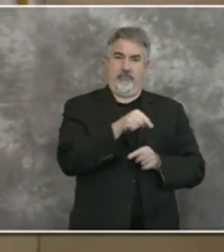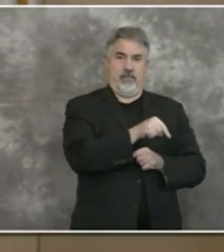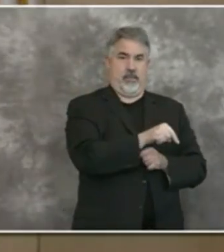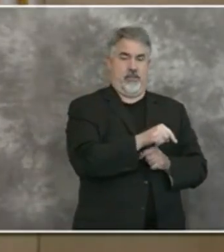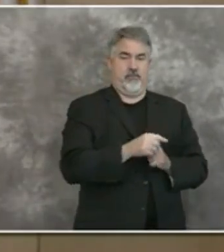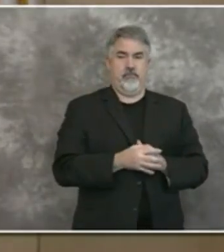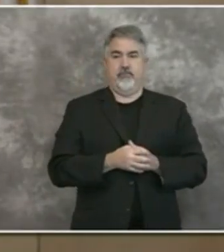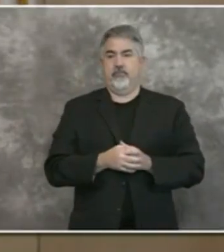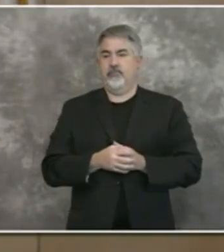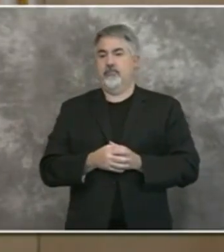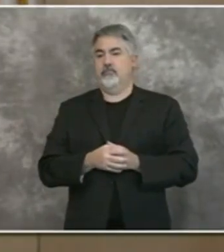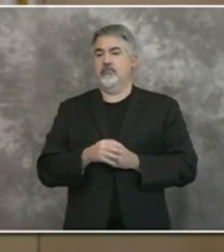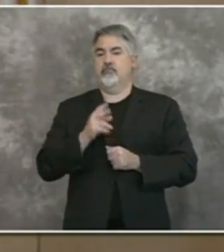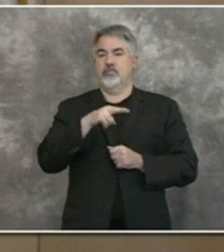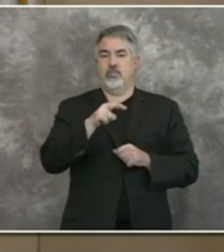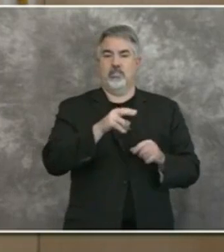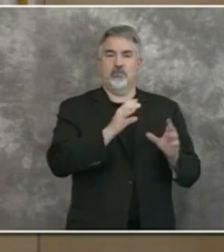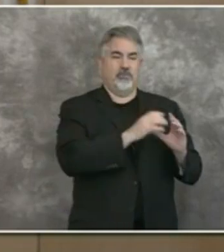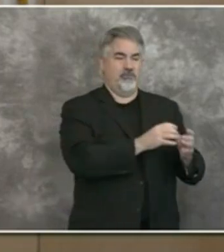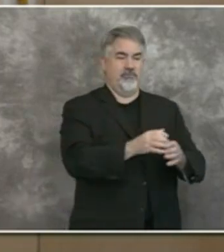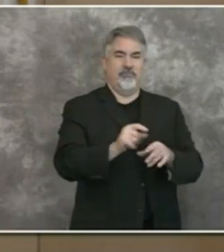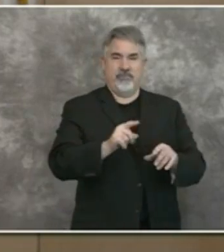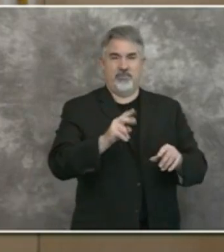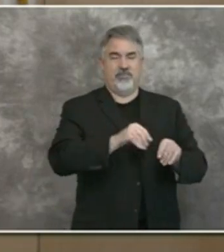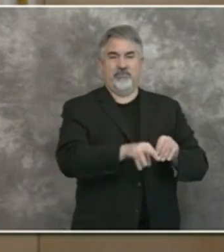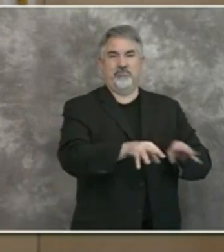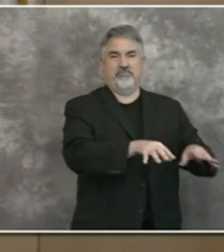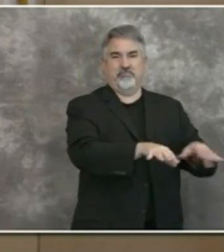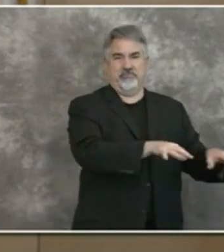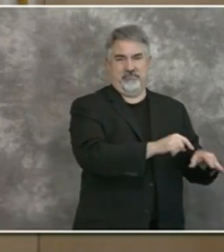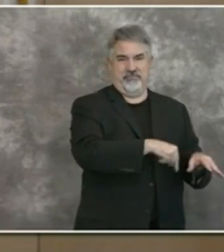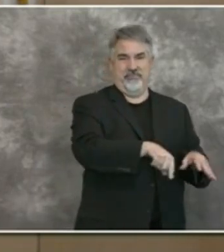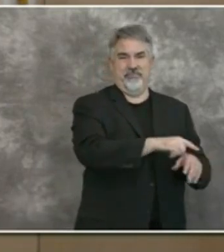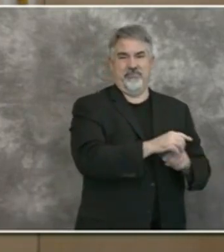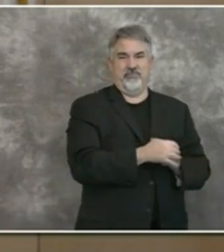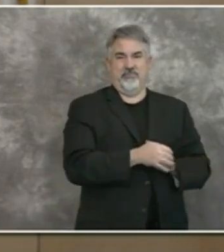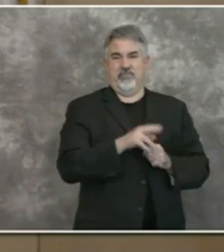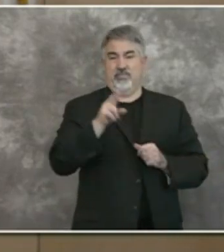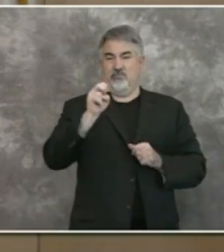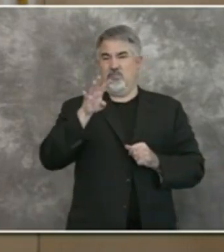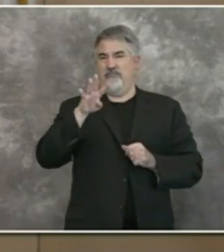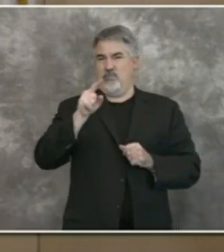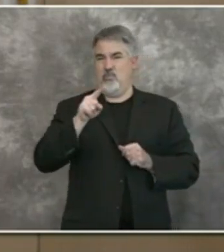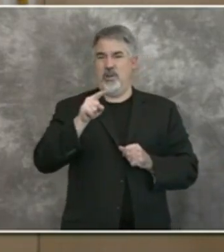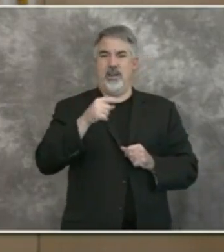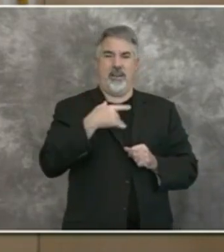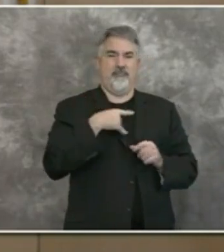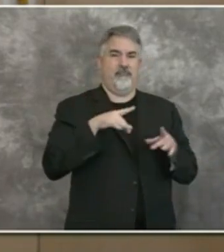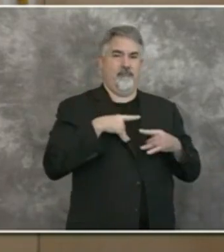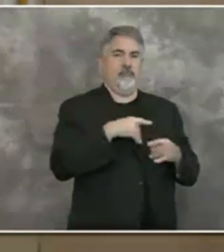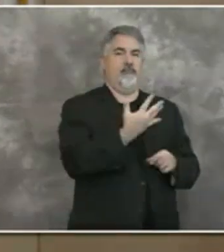NUMBER OF KIND OF GET CASES AT 1214, WHICH INCLUDES A 92 DEATHS AND 22 ACTIVE OUTBREAKS